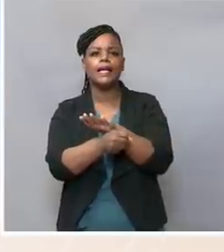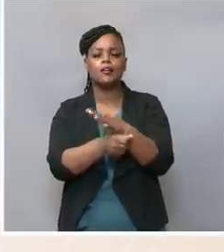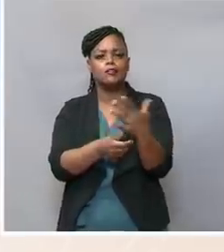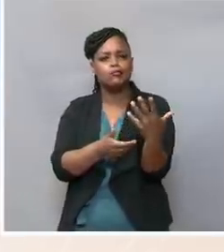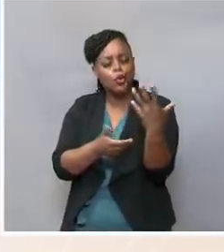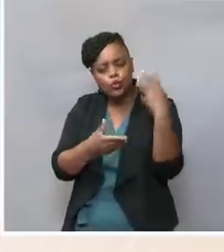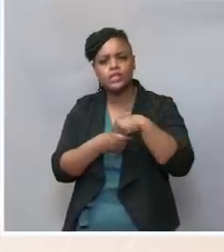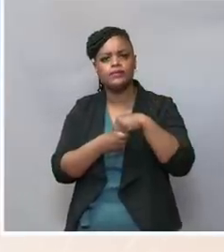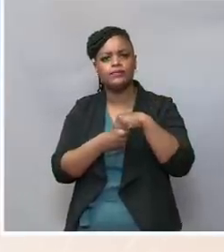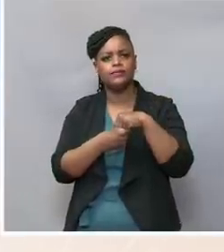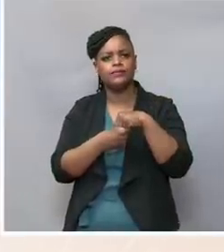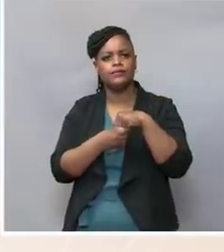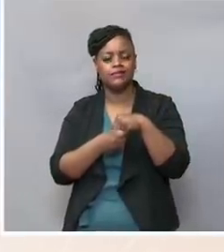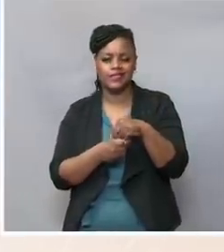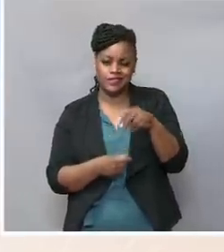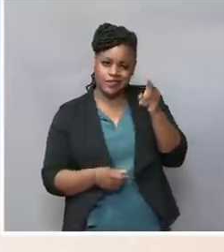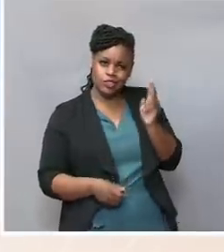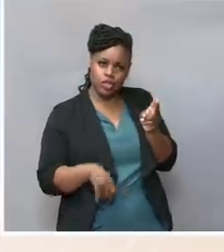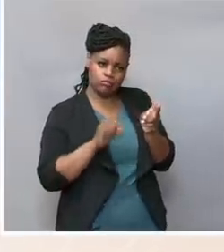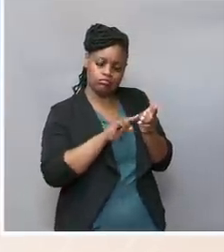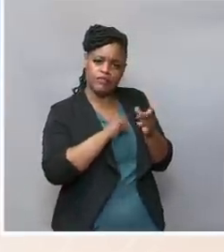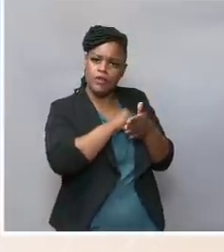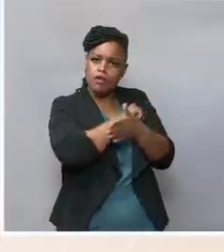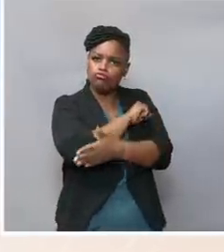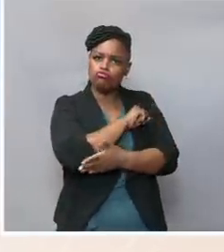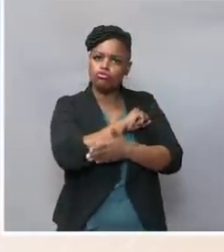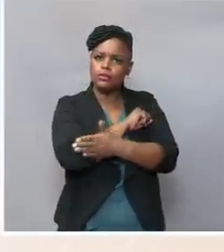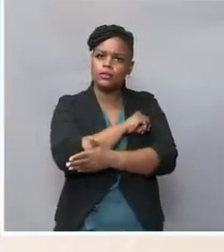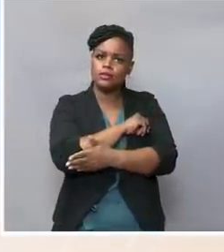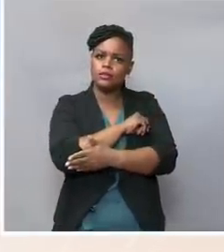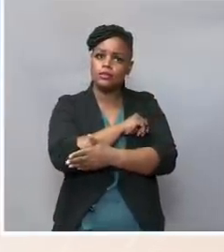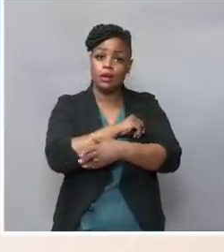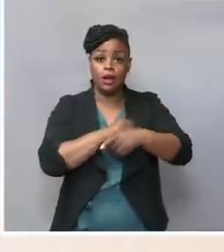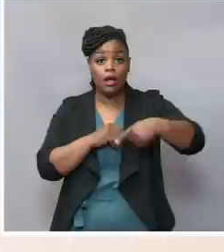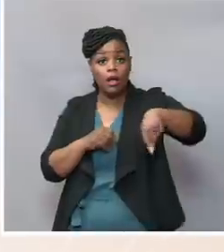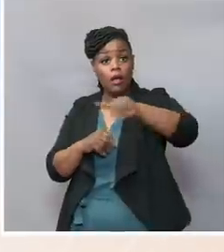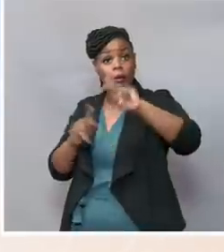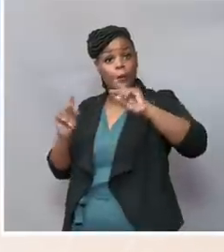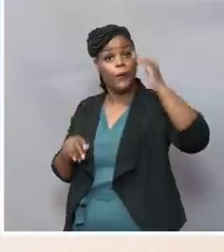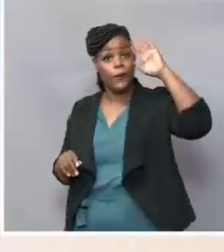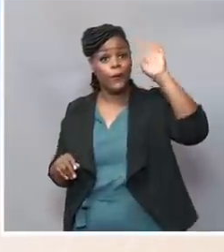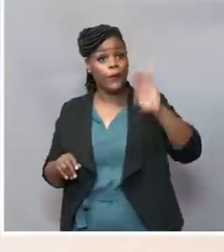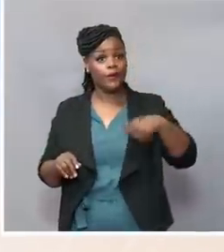Everyone who knows me knows how much I love history. I really do.